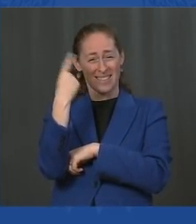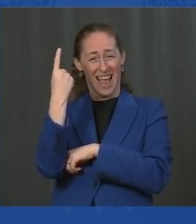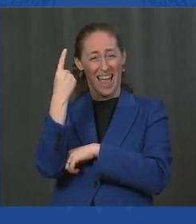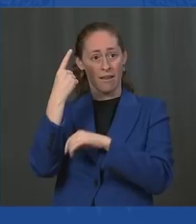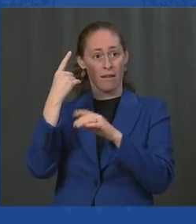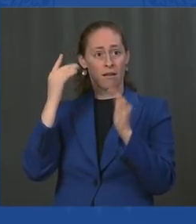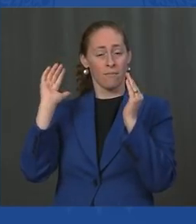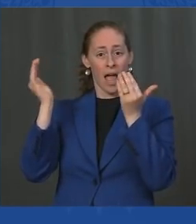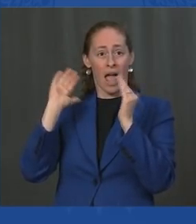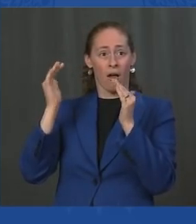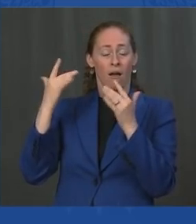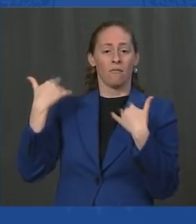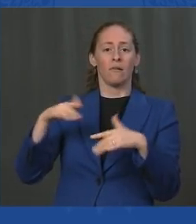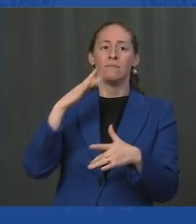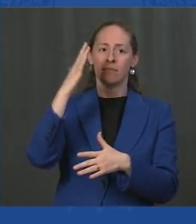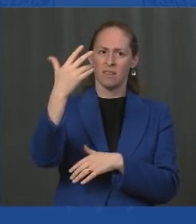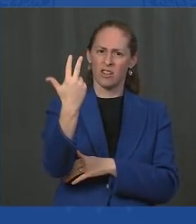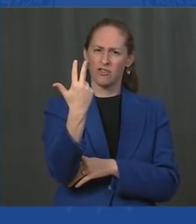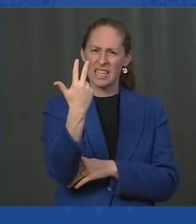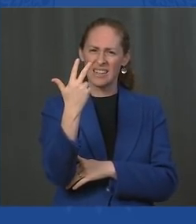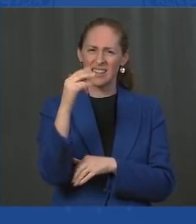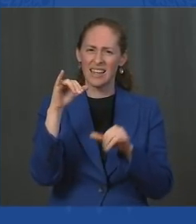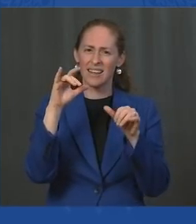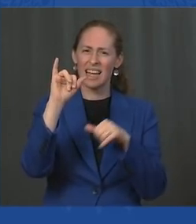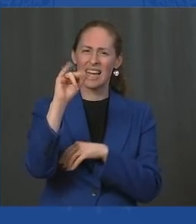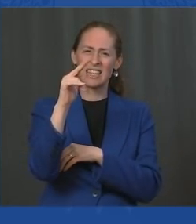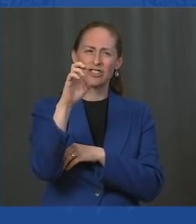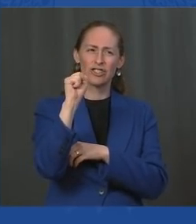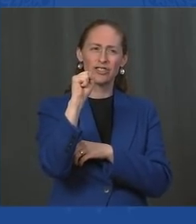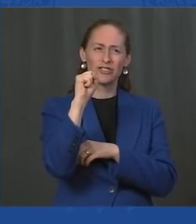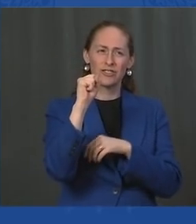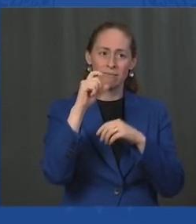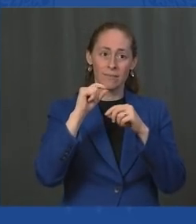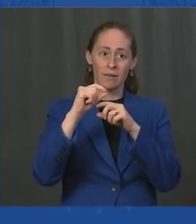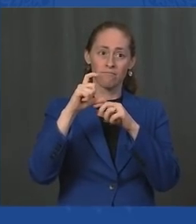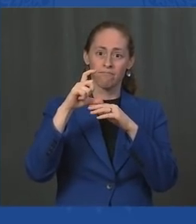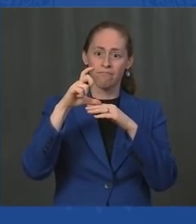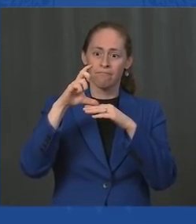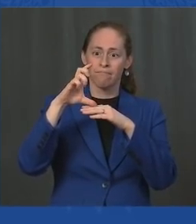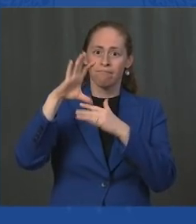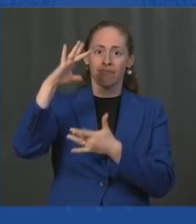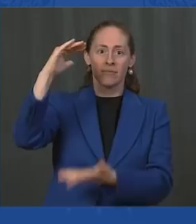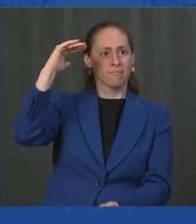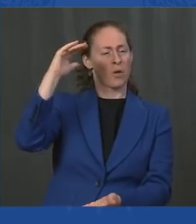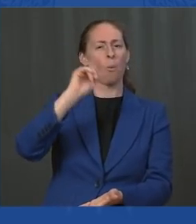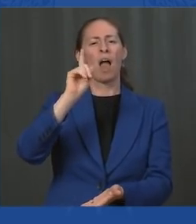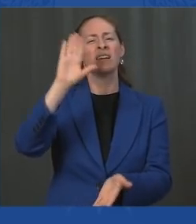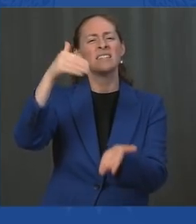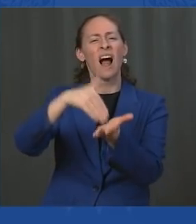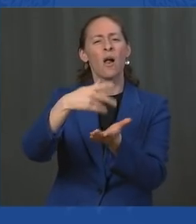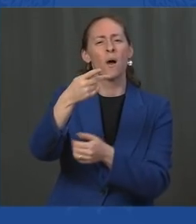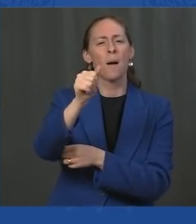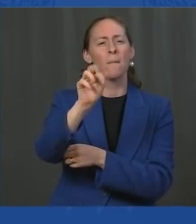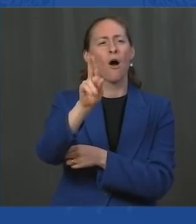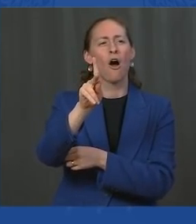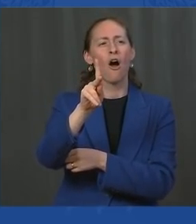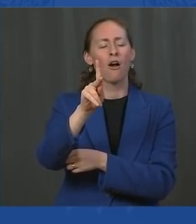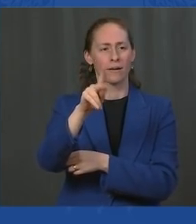fall in Central Park. The United States National Weather Service issued a flood emergency in Manhattan,